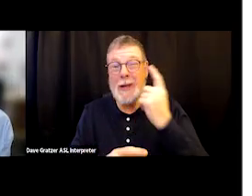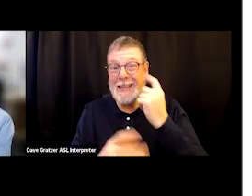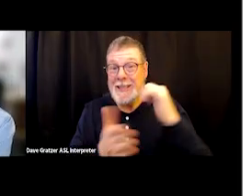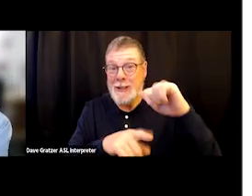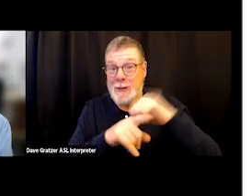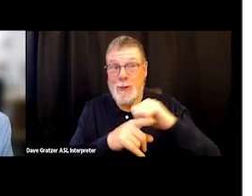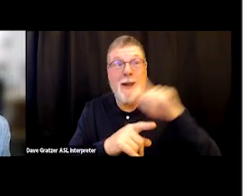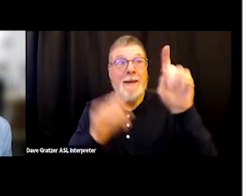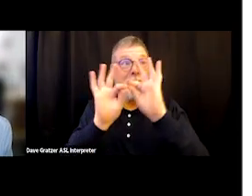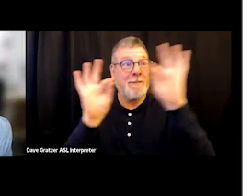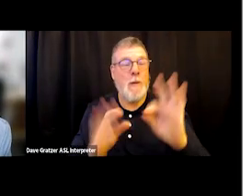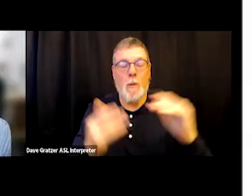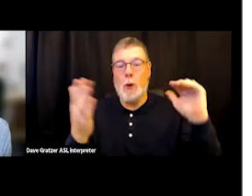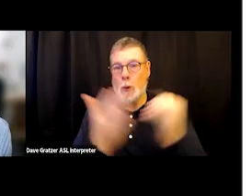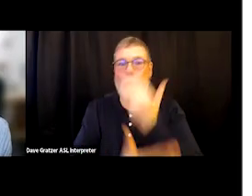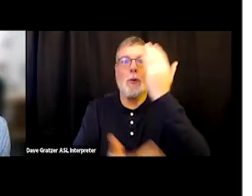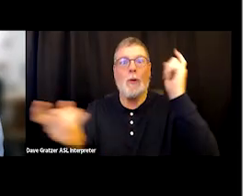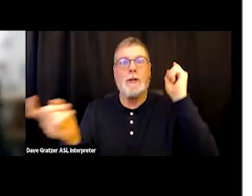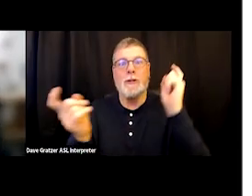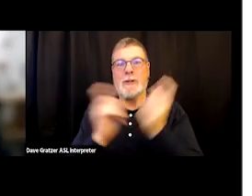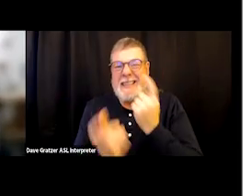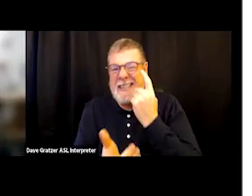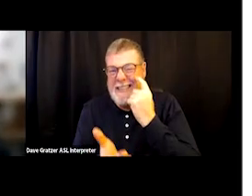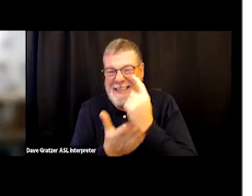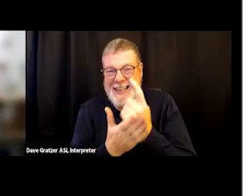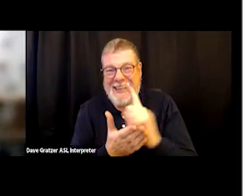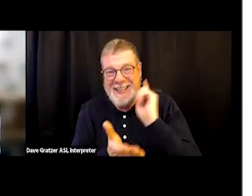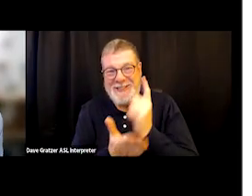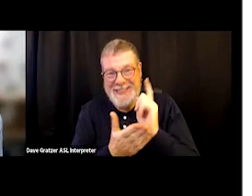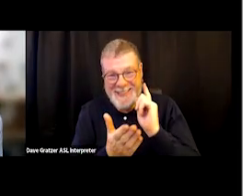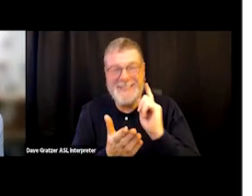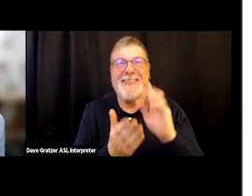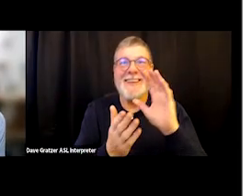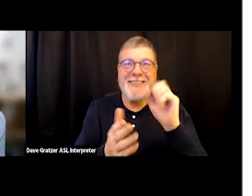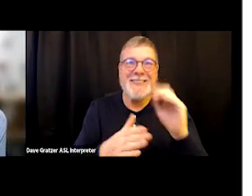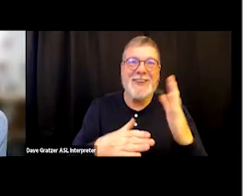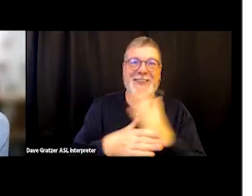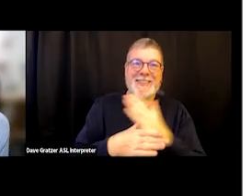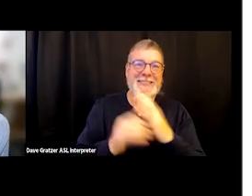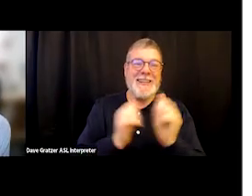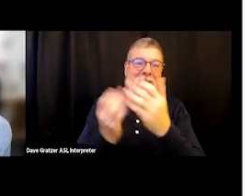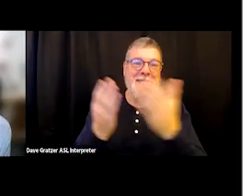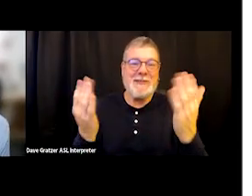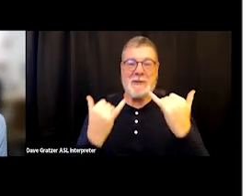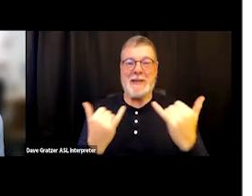the form looks completely different as of last week. So we're going to share that with you today, and you're actually the first group